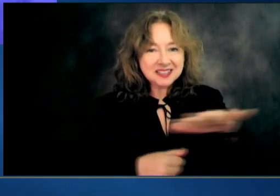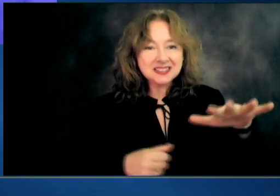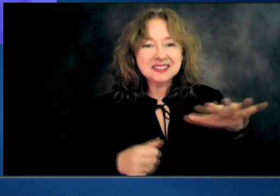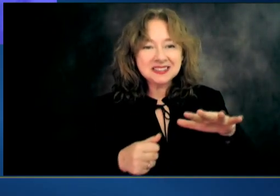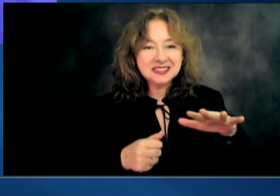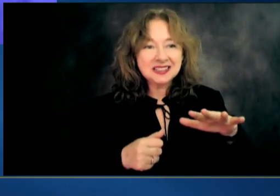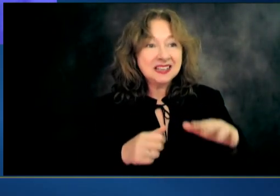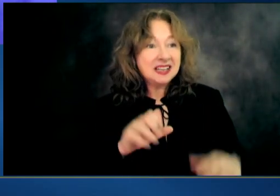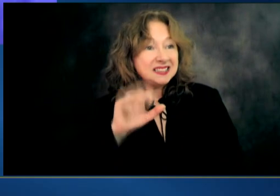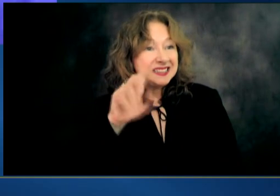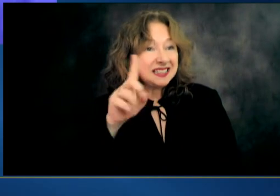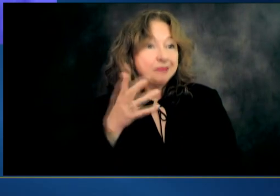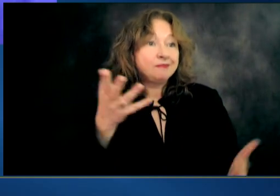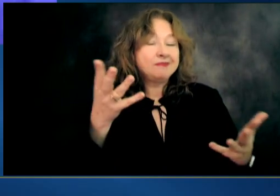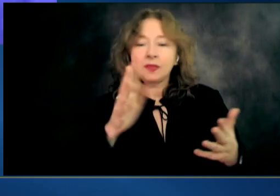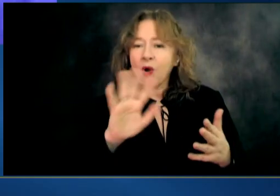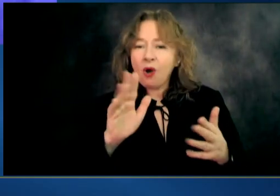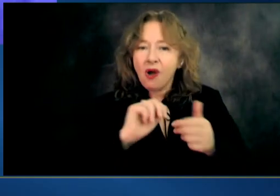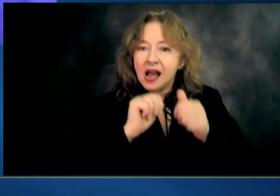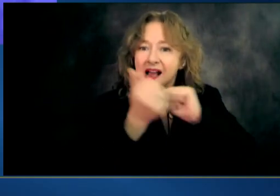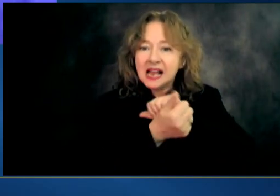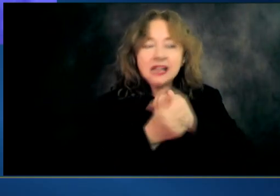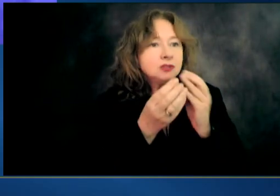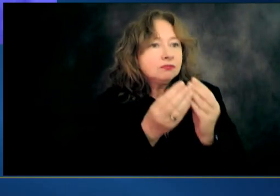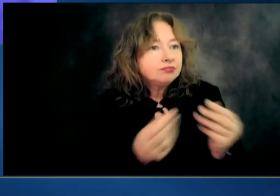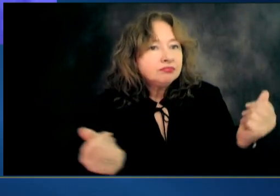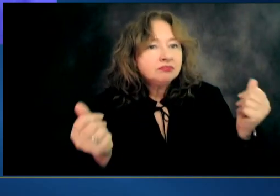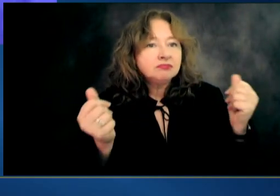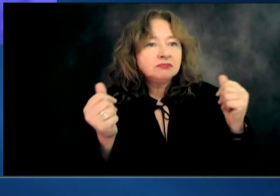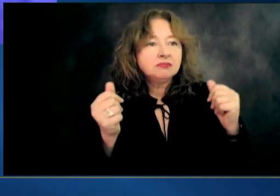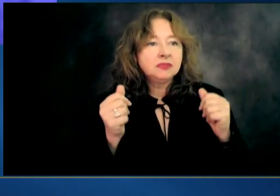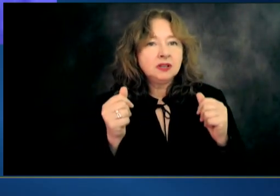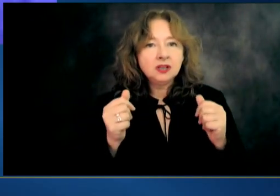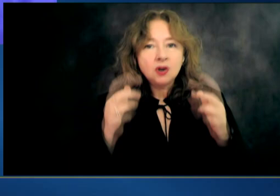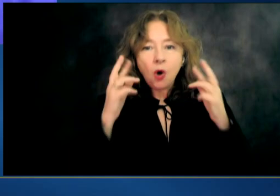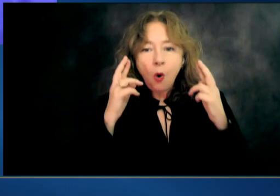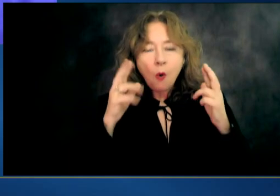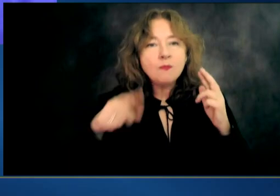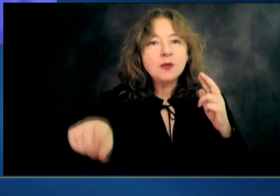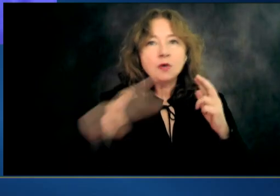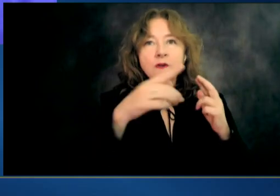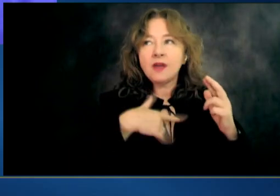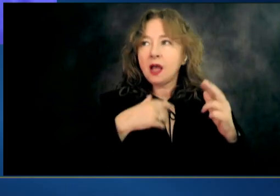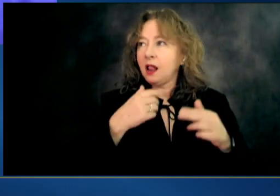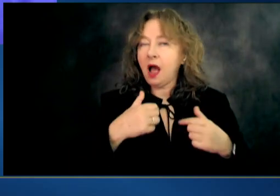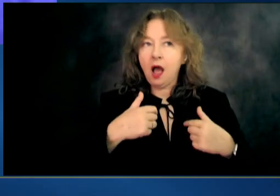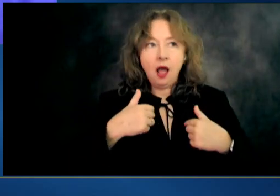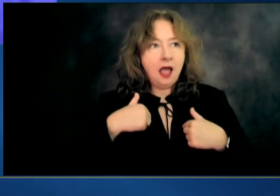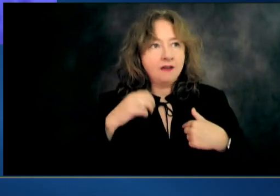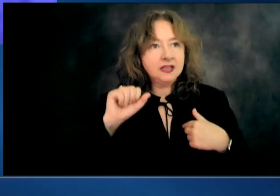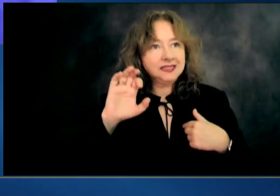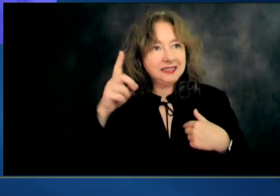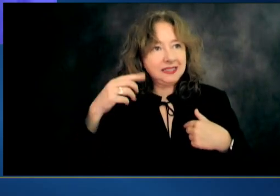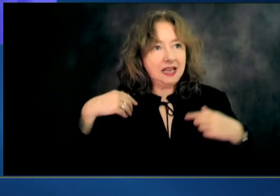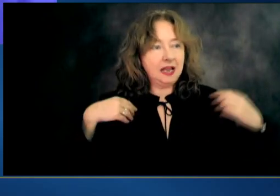sickle cell and fearing if you have a child that you might pass on the trait or seeing